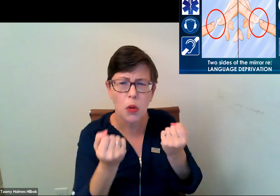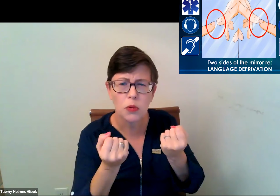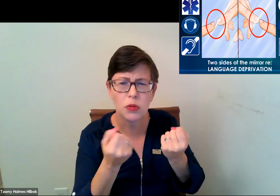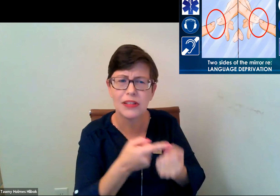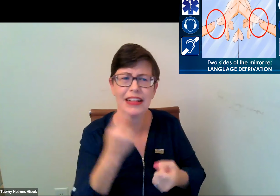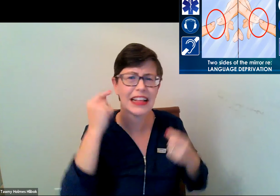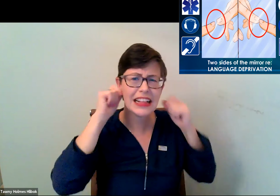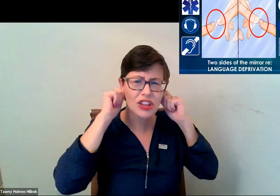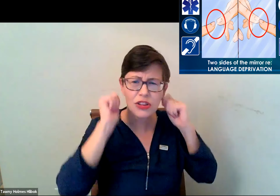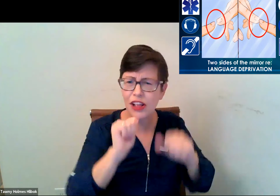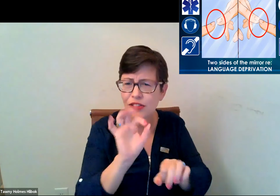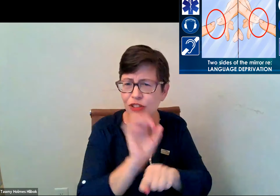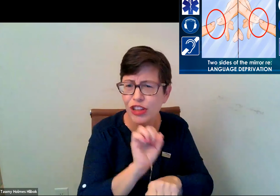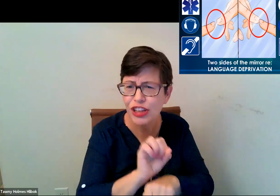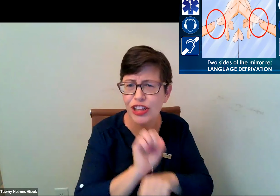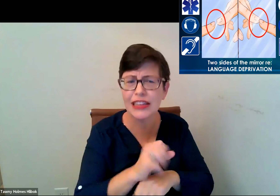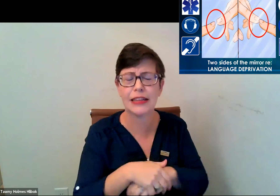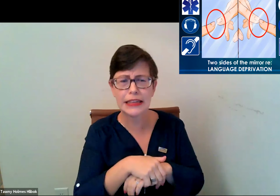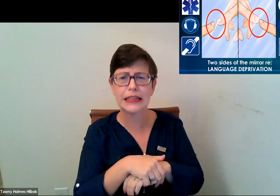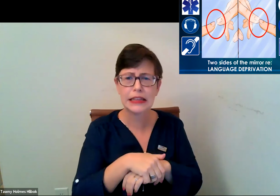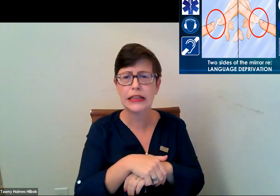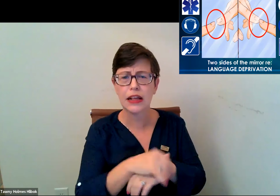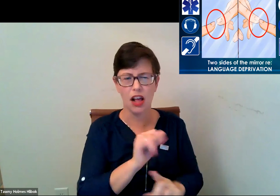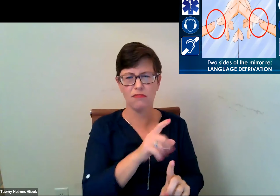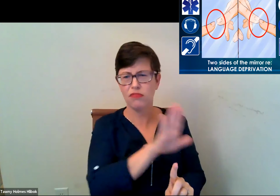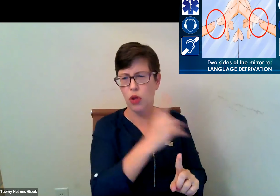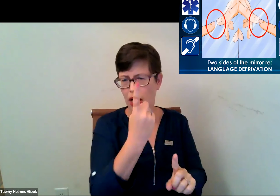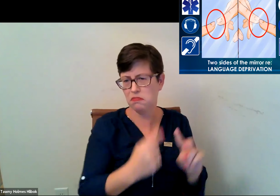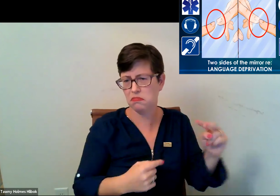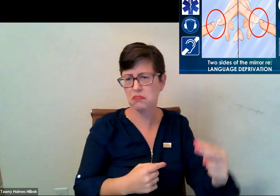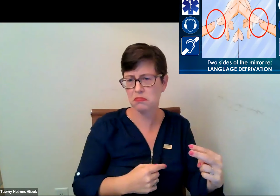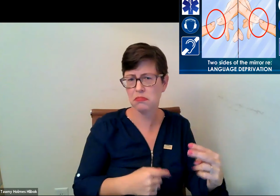deafness as something broken that needs to be fixed as focusing only on the ears,